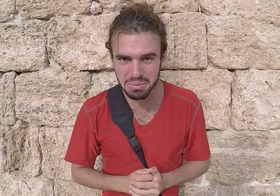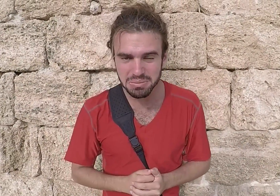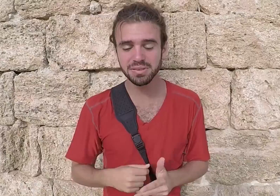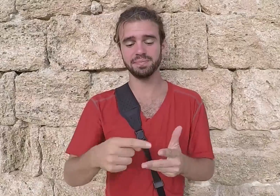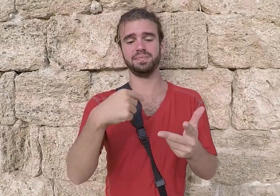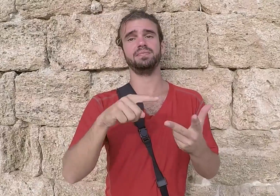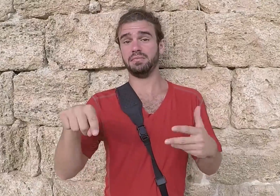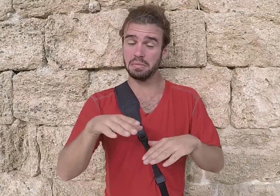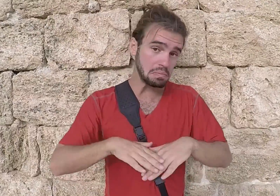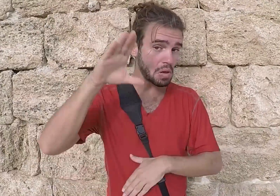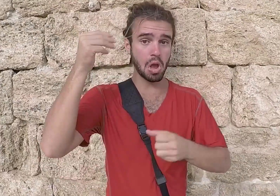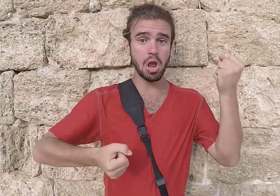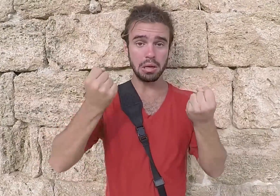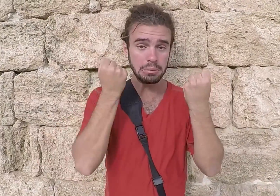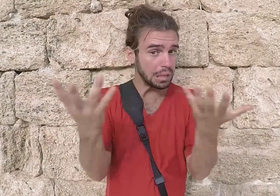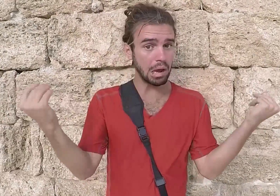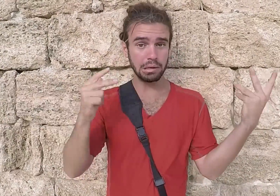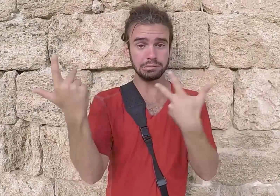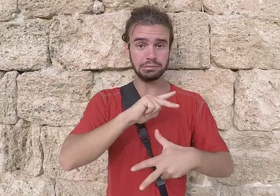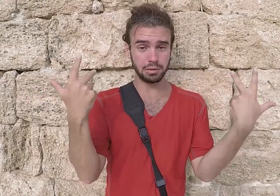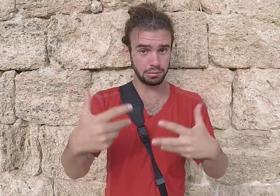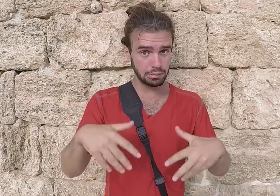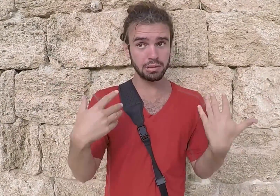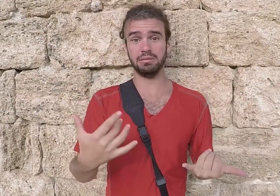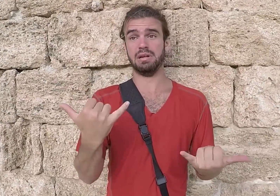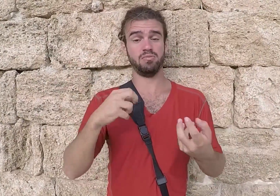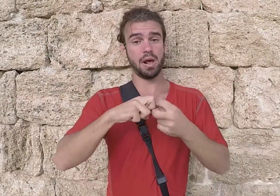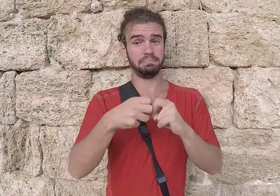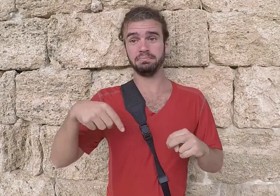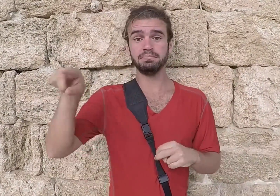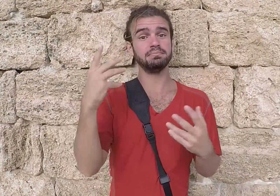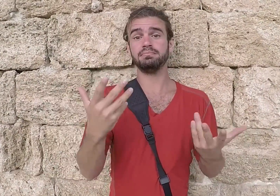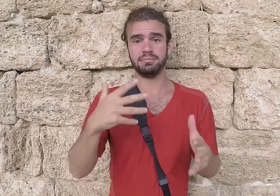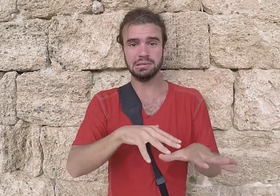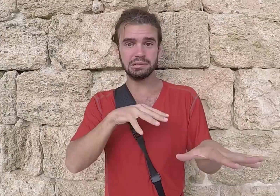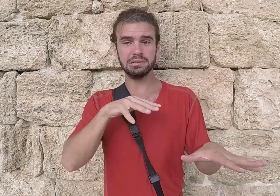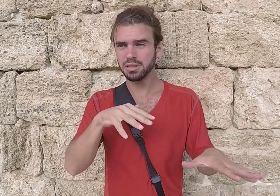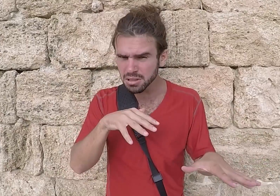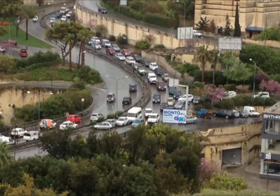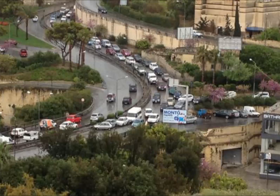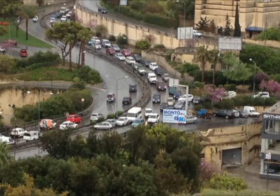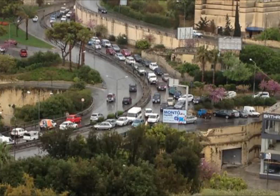The third fact I learned is, Maltese locals love driving cars! There are too many cars, literally everywhere on each block! The real problem they have is, Malta is one small island, yet it holds countless cars, which easily creates a severe traffic.